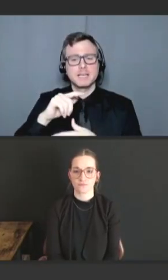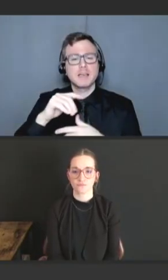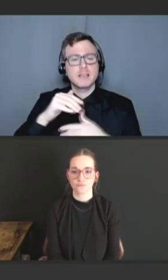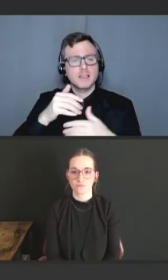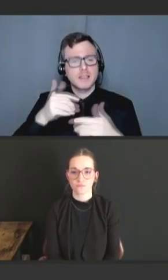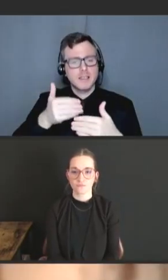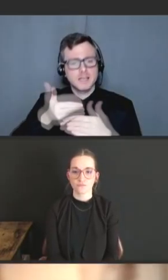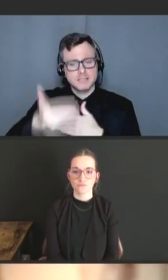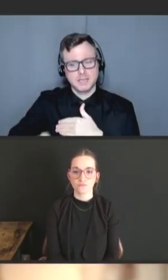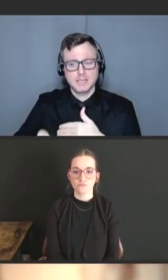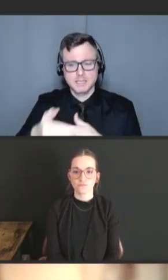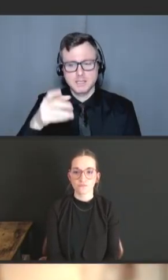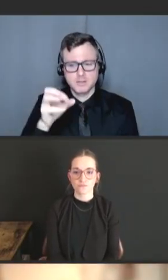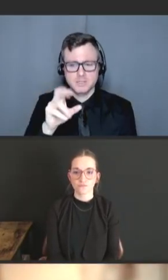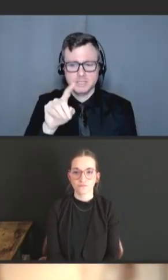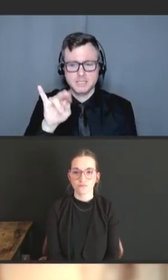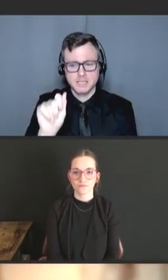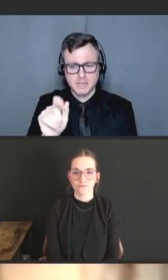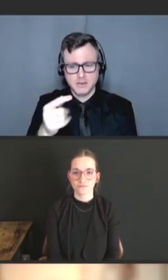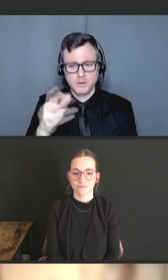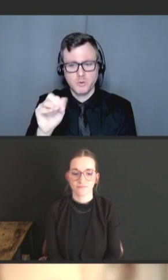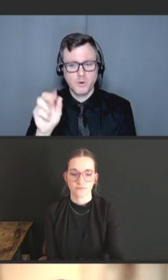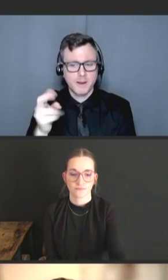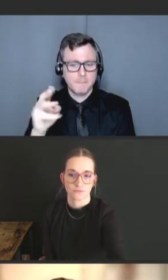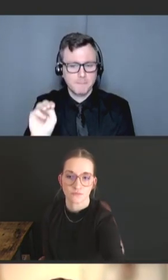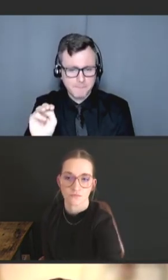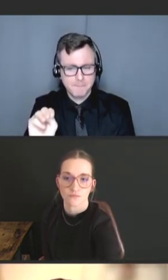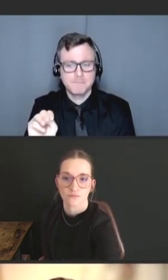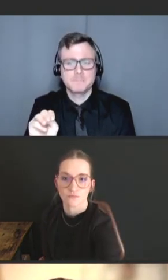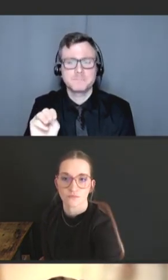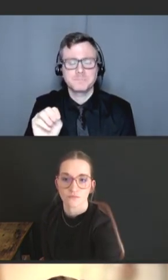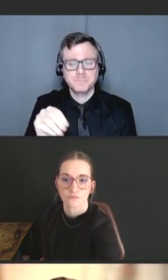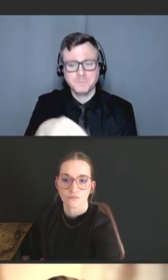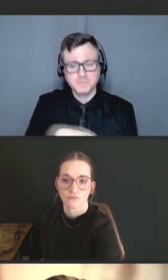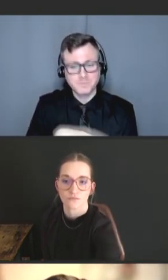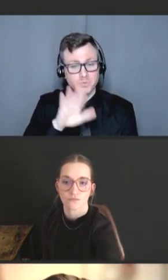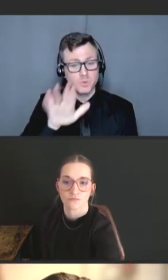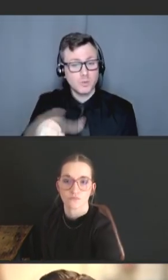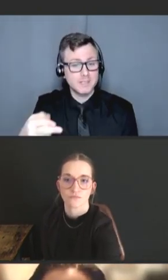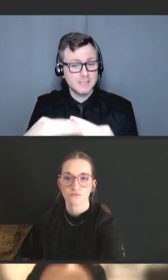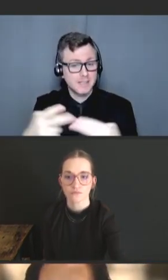panel is Christina Graham. Christina, your slides are up. You have the floor.